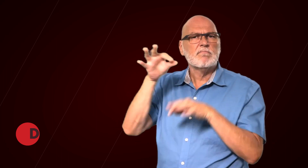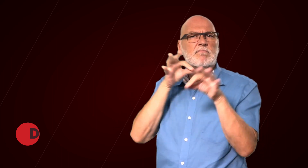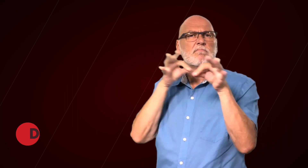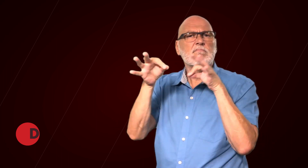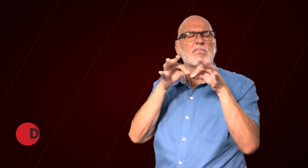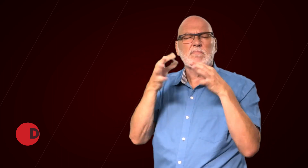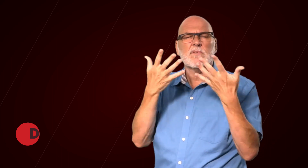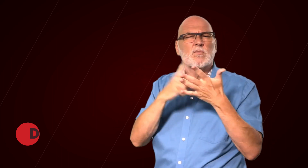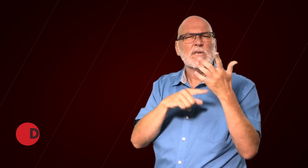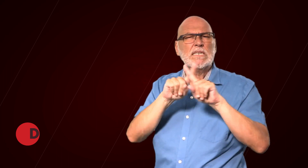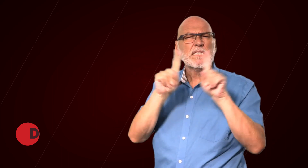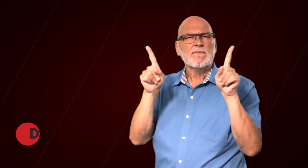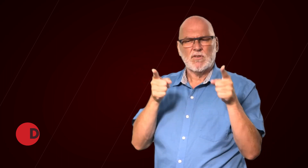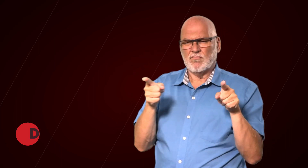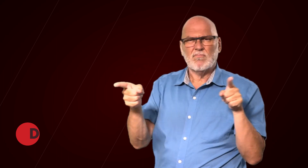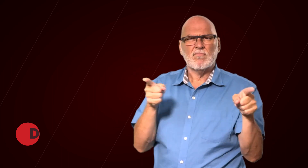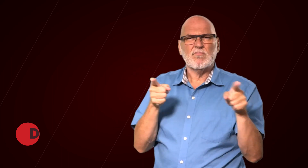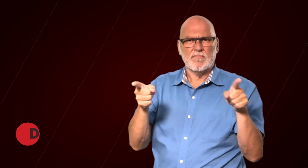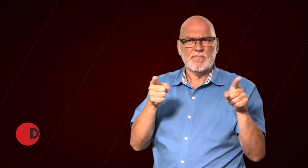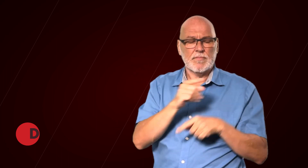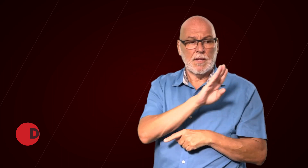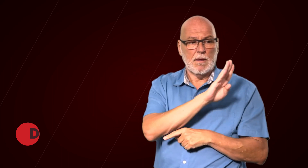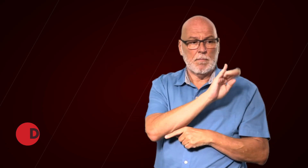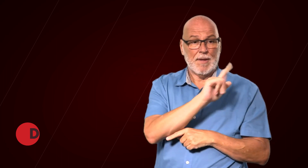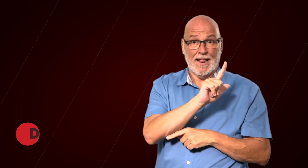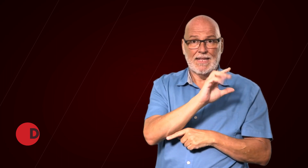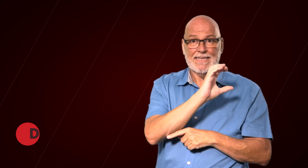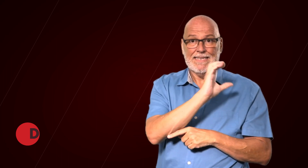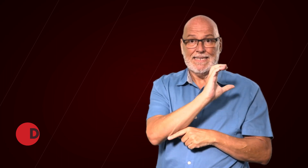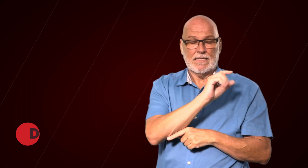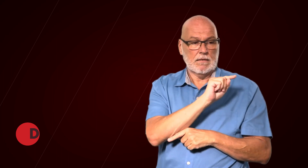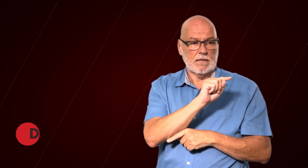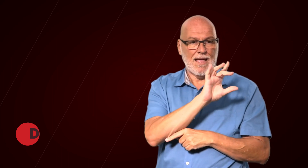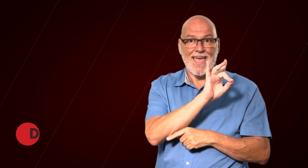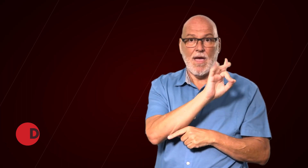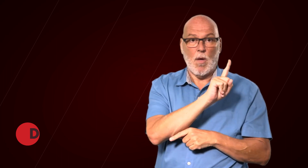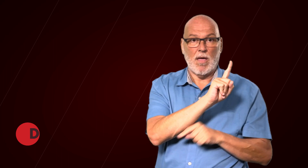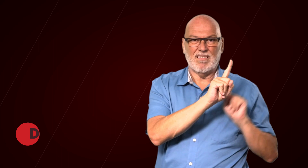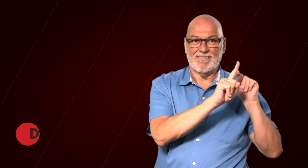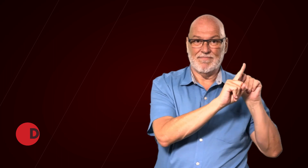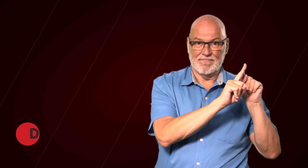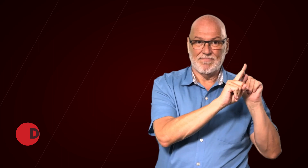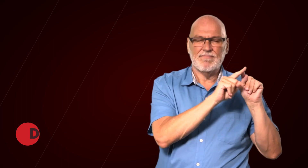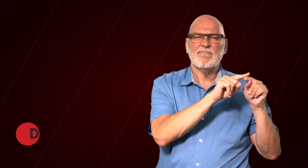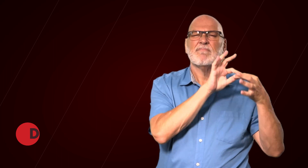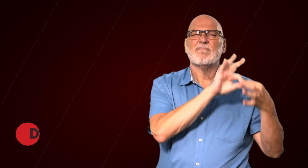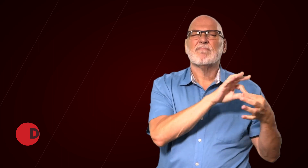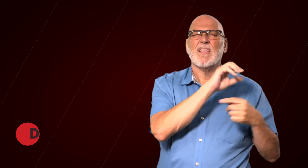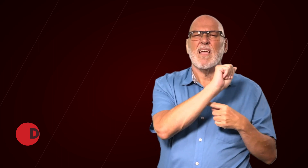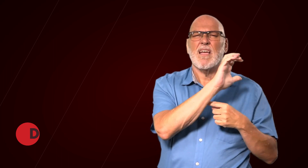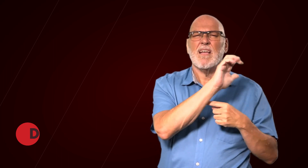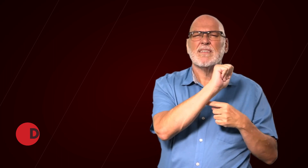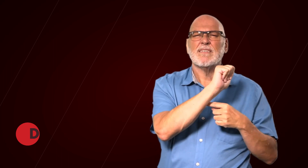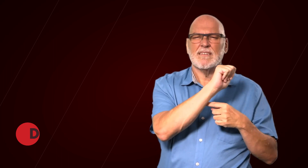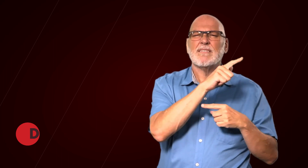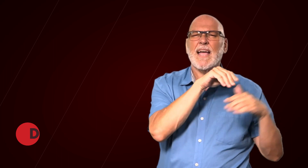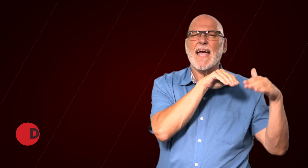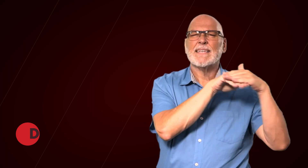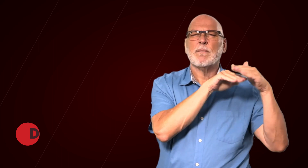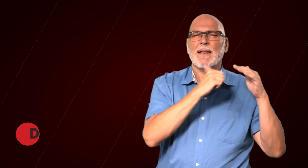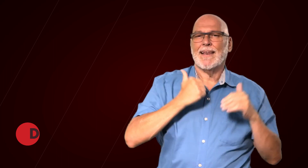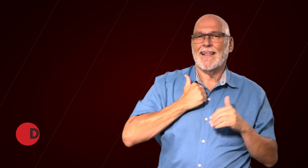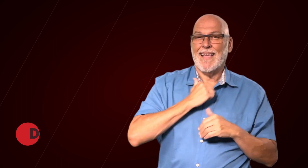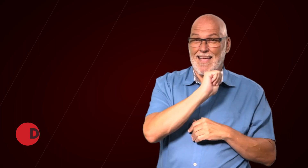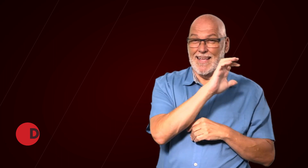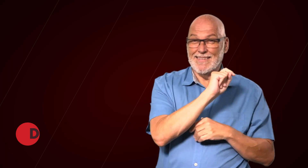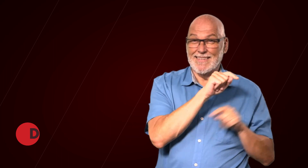to explain the differences between Bill C-81 which is the Accessible Canada Act,